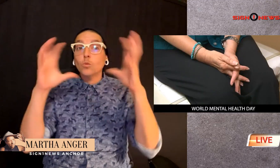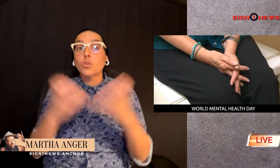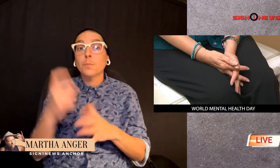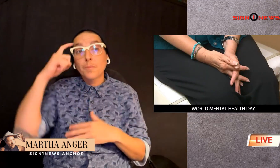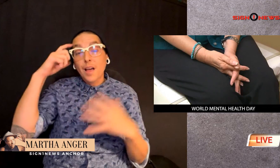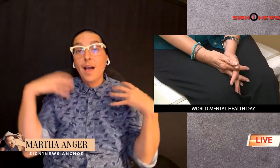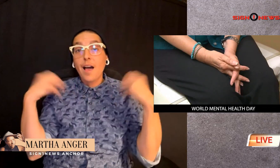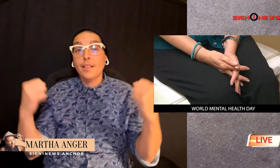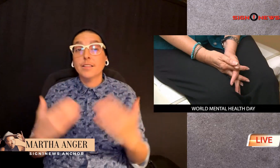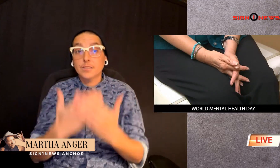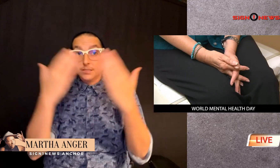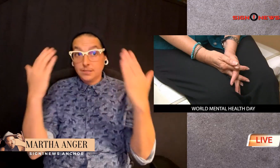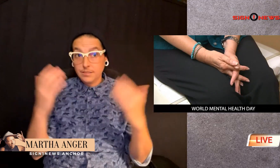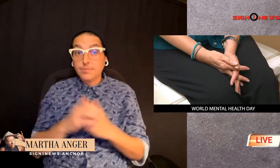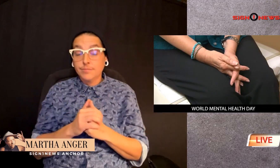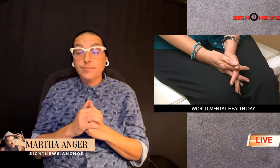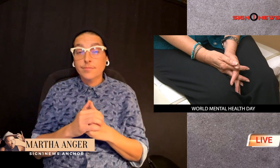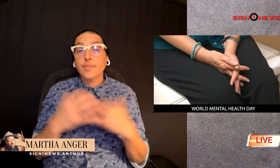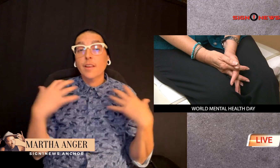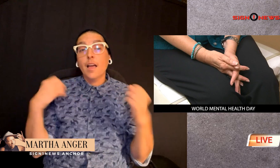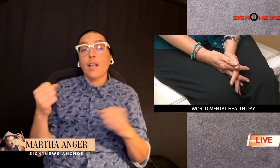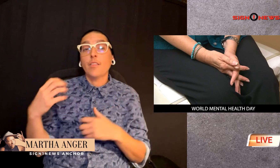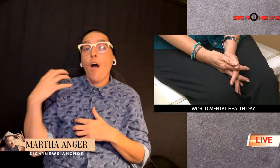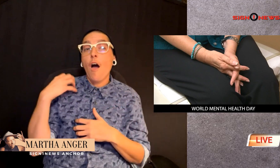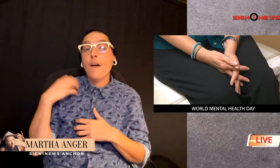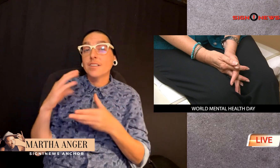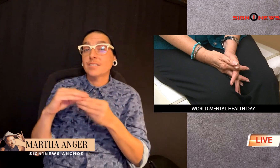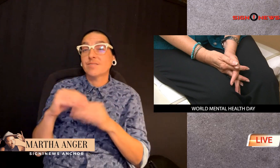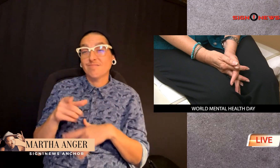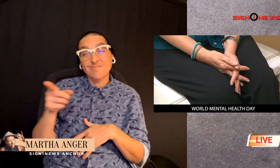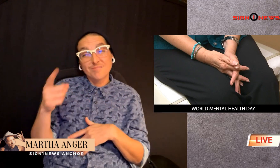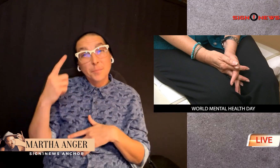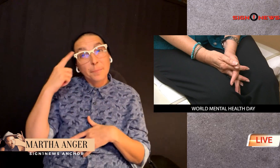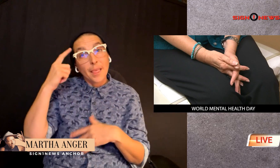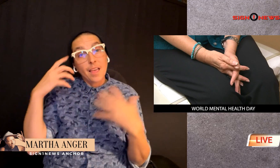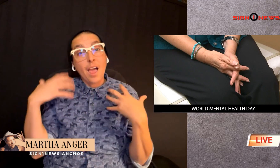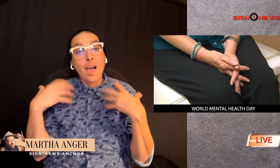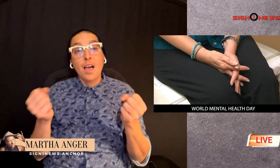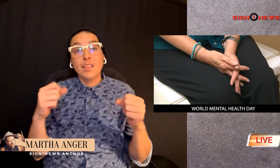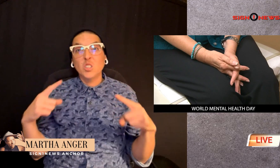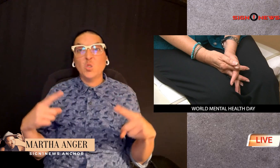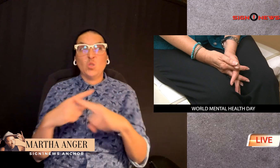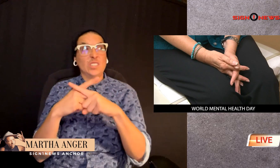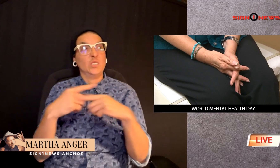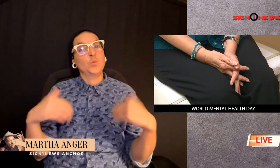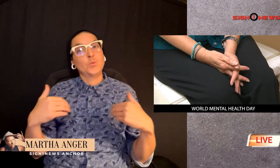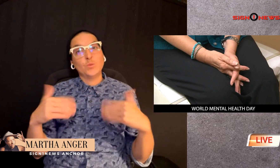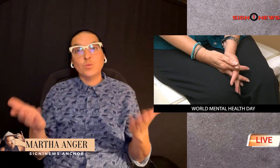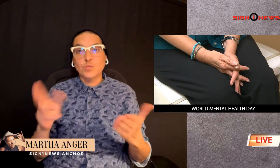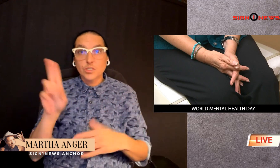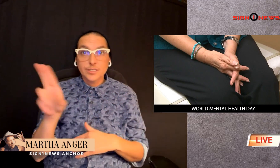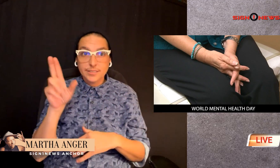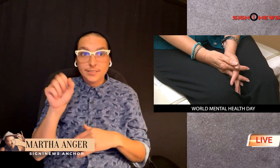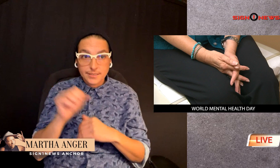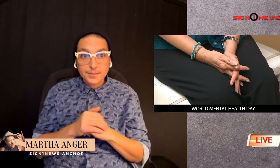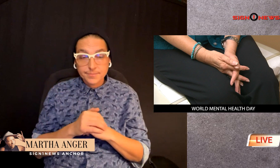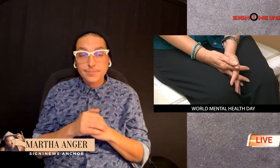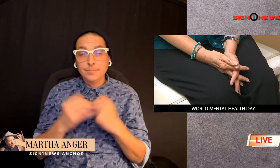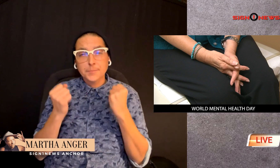Today is World mental health day. And health officials say there is a mental health crisis here in the United States.